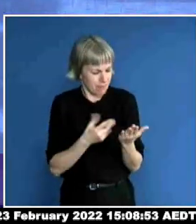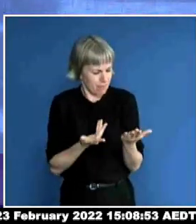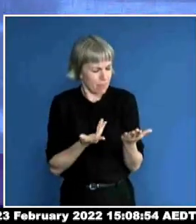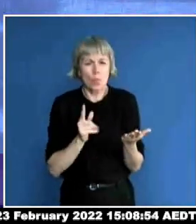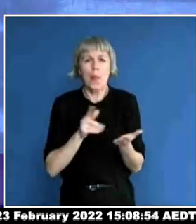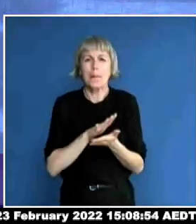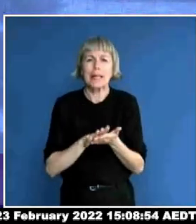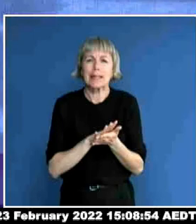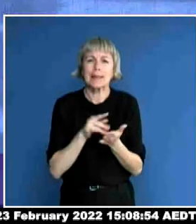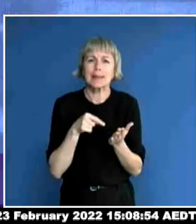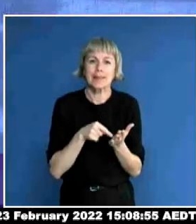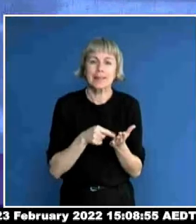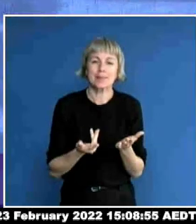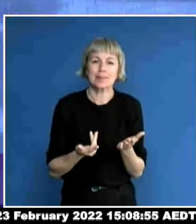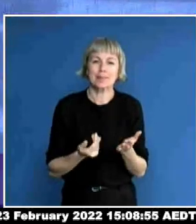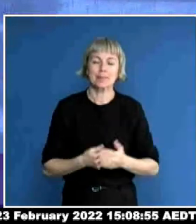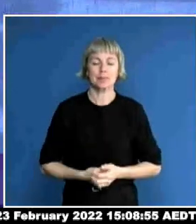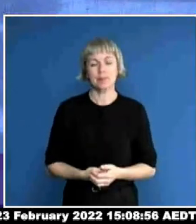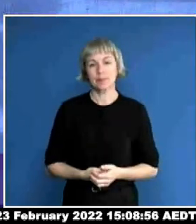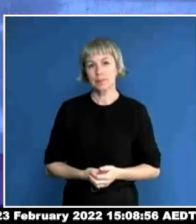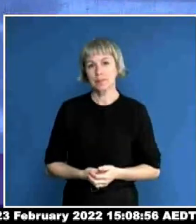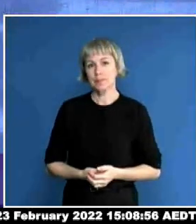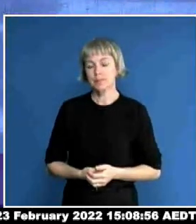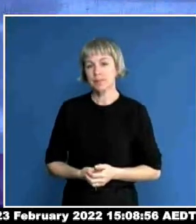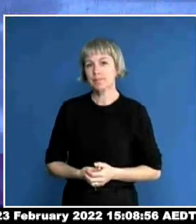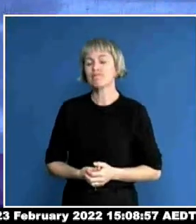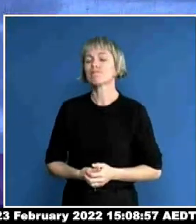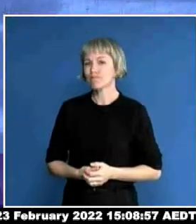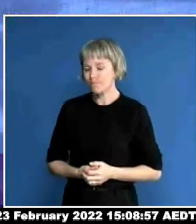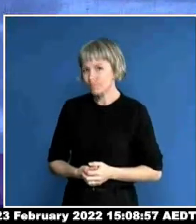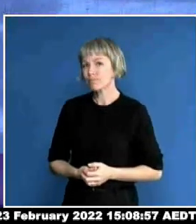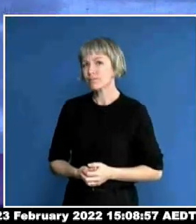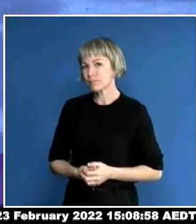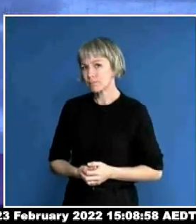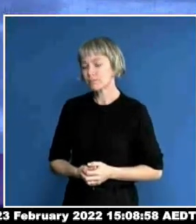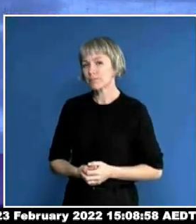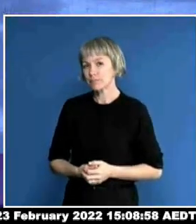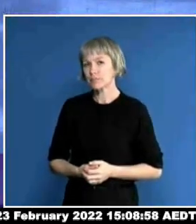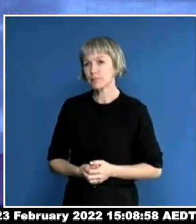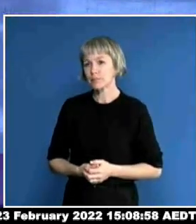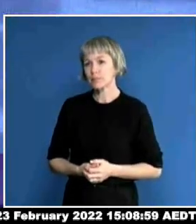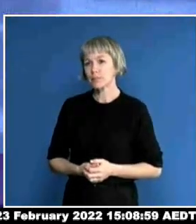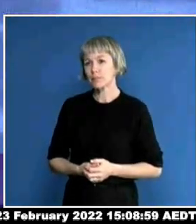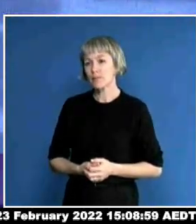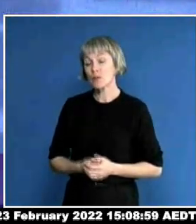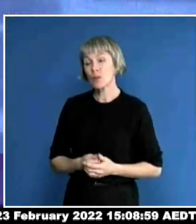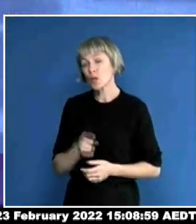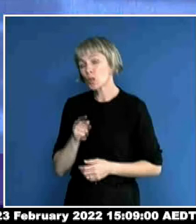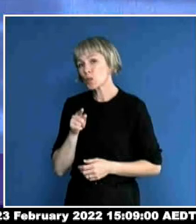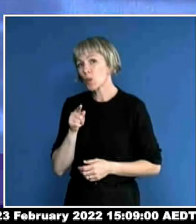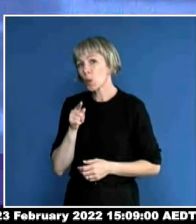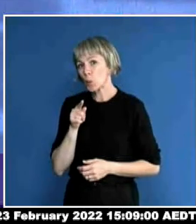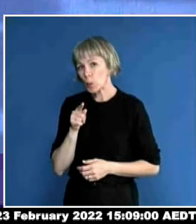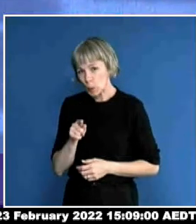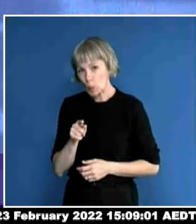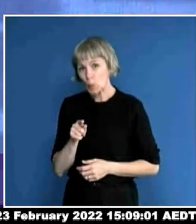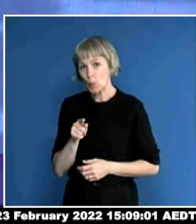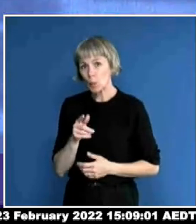You got to a point, didn't you, that if you had not heard anything by 2 March 2020,